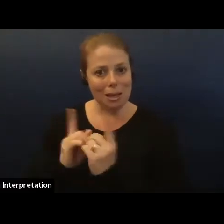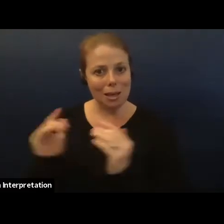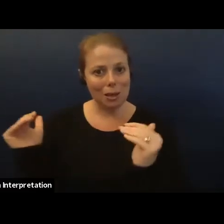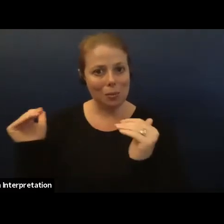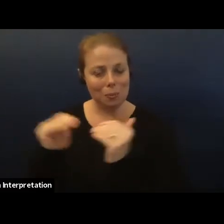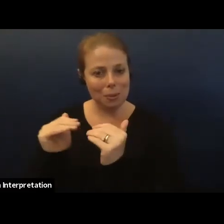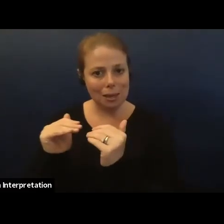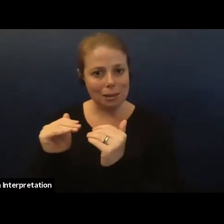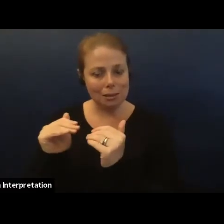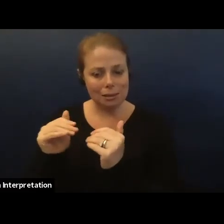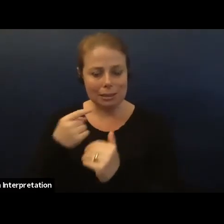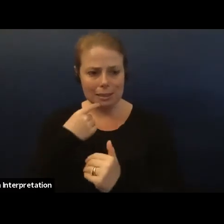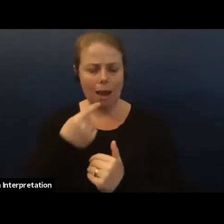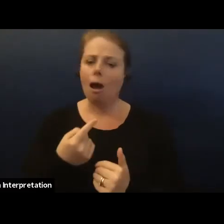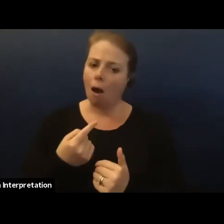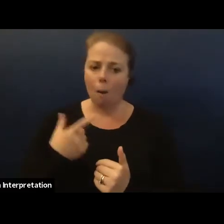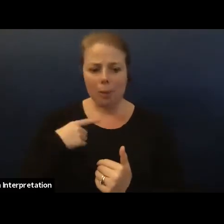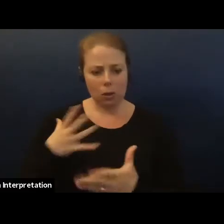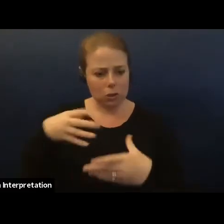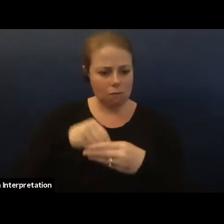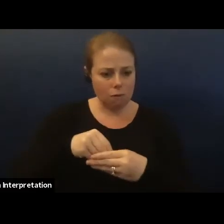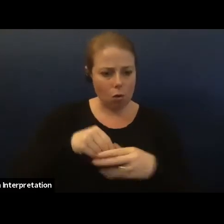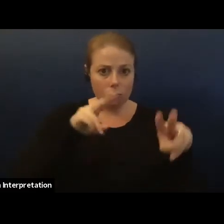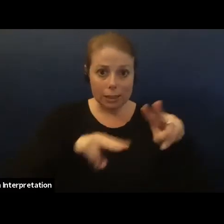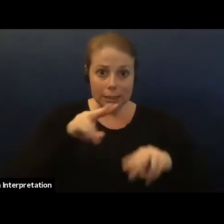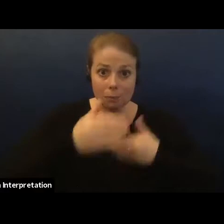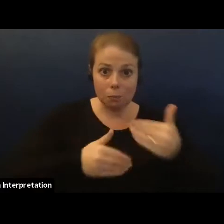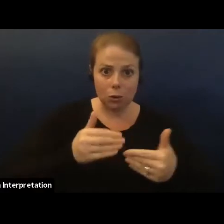The restriction to this is that obviously you can't be a peer for the same assessment panel